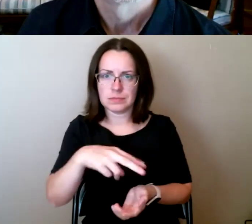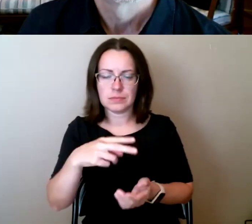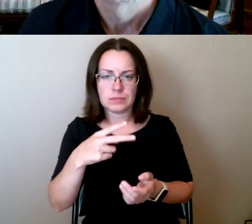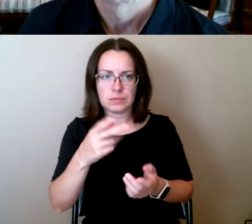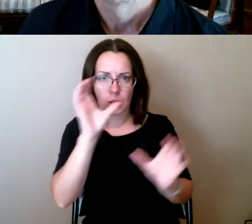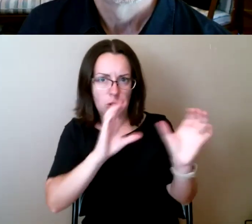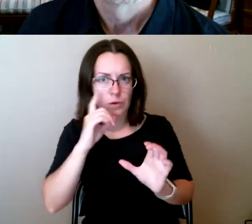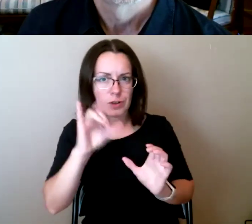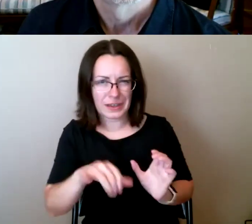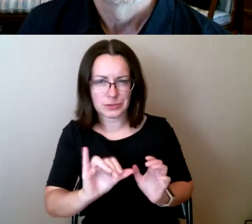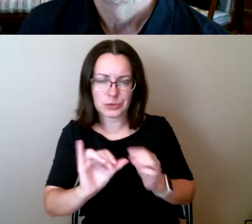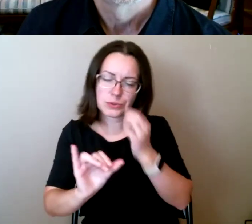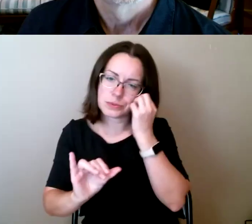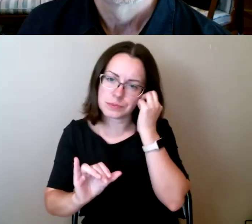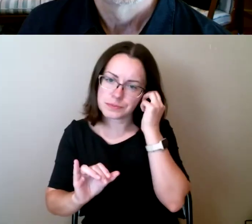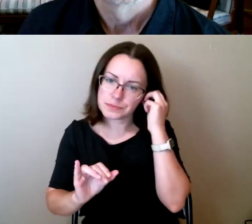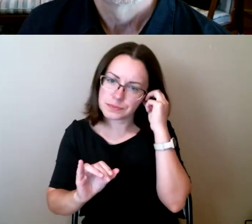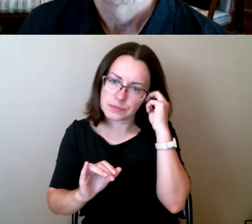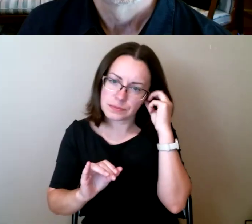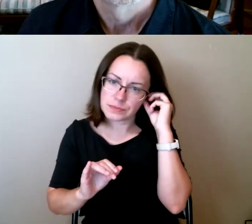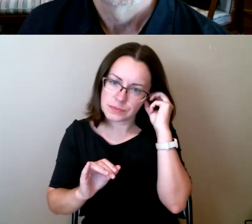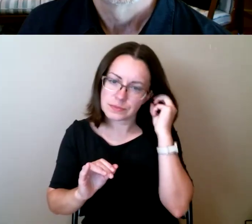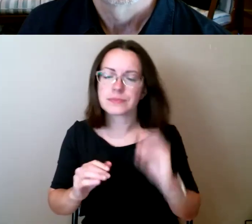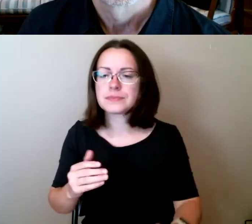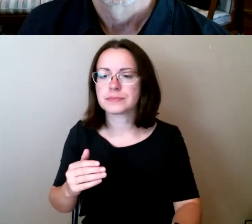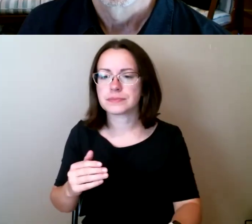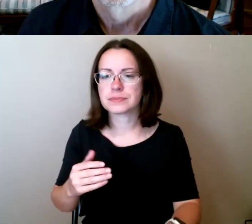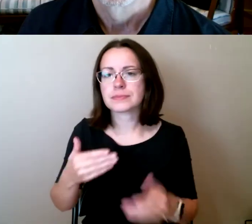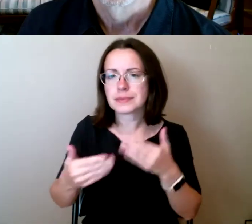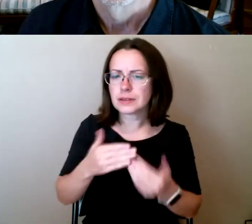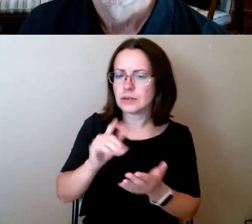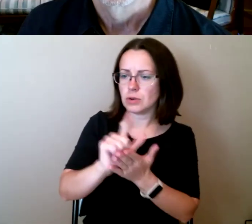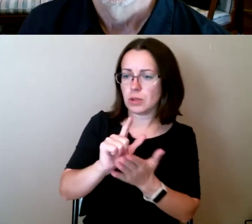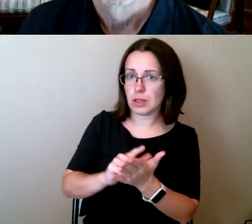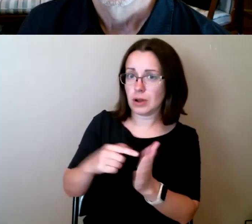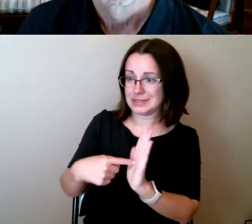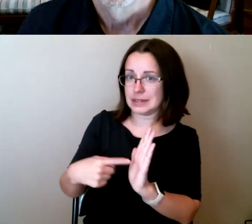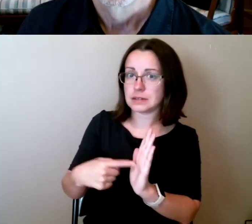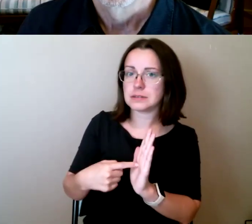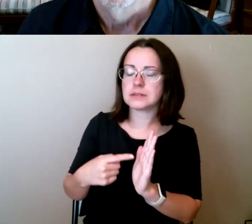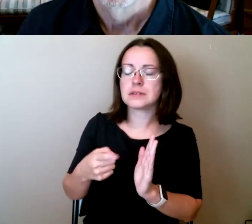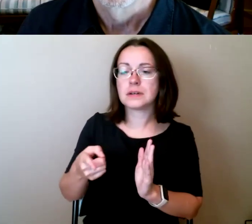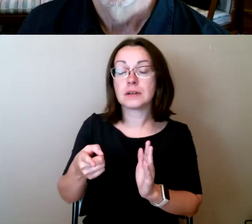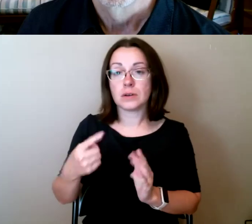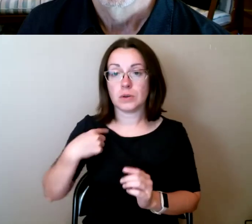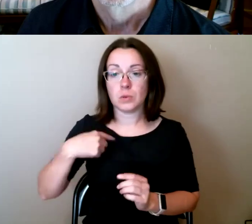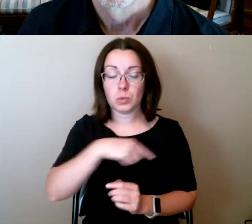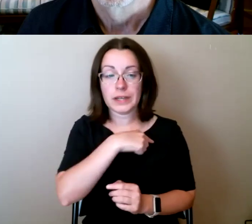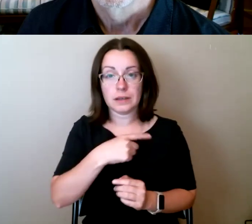um although the statutes say that the capacity evaluation is an independent step which it is it